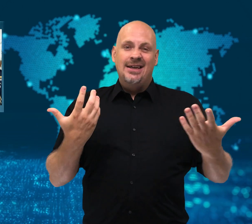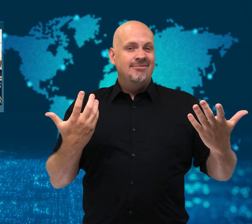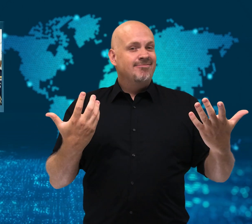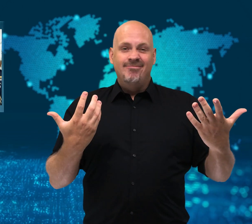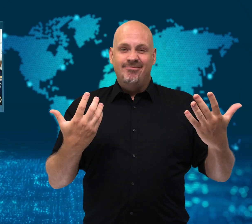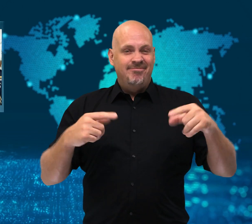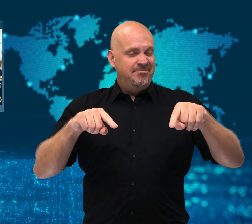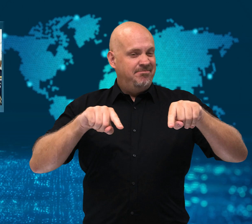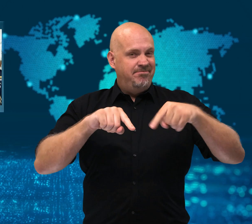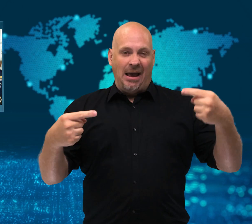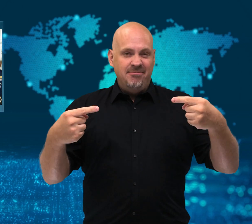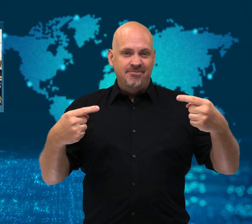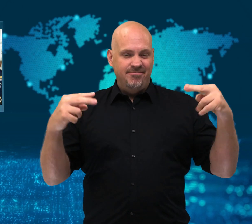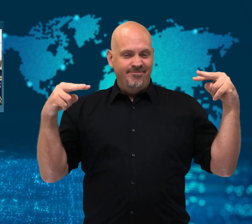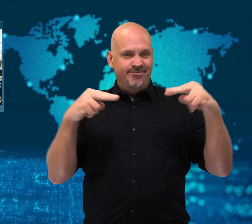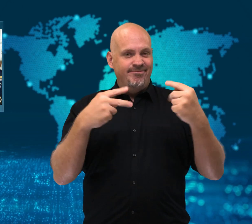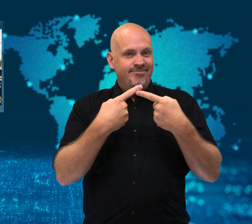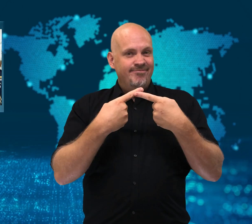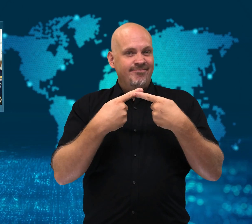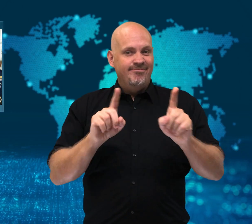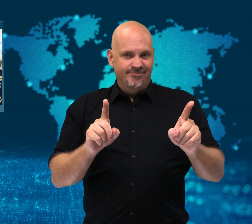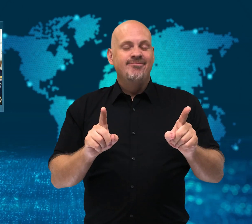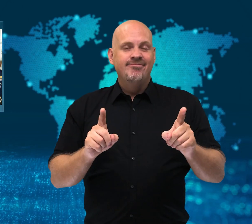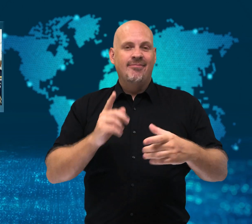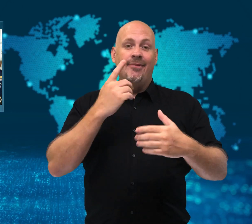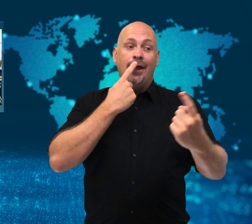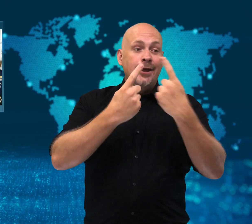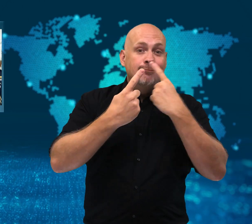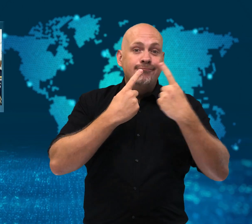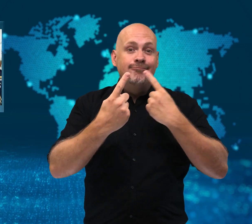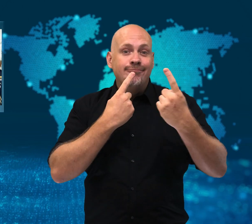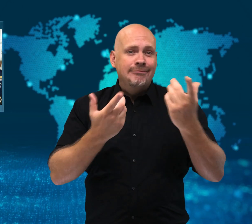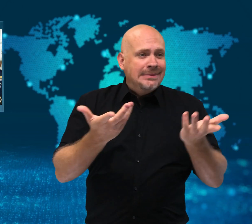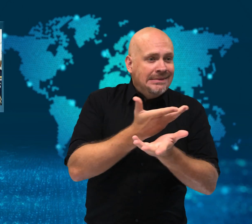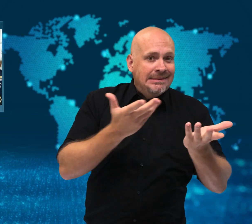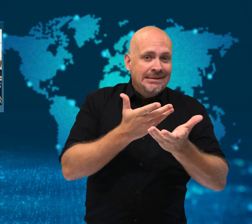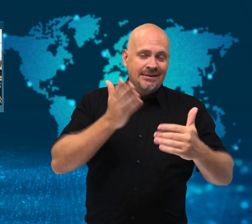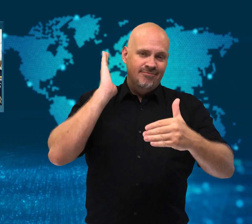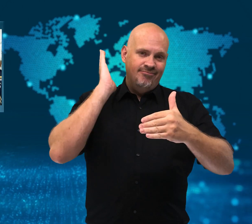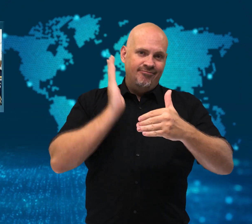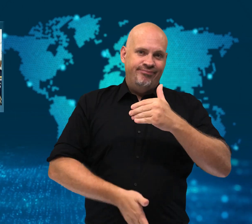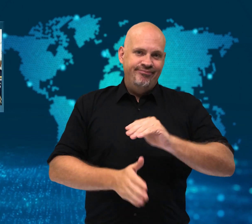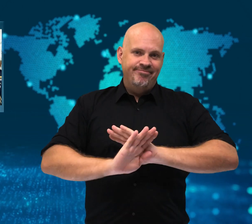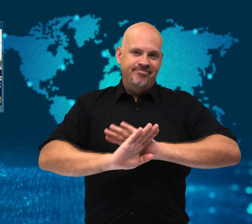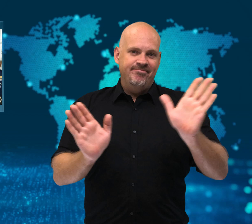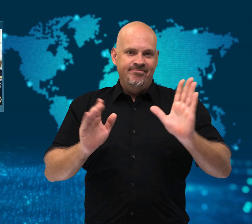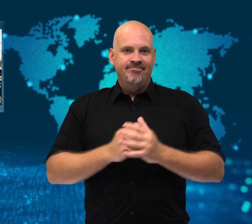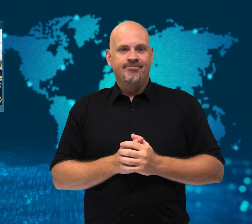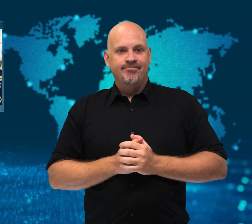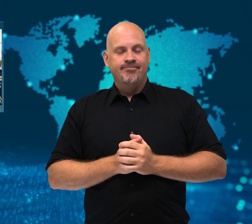a disagreement last Saturday ended talks.